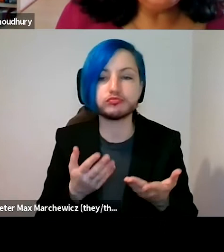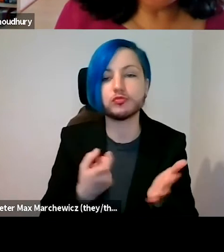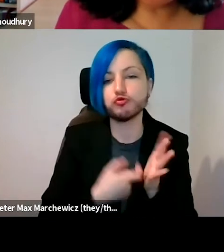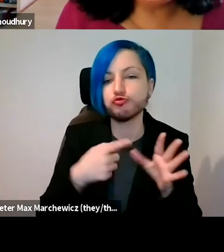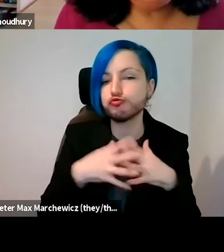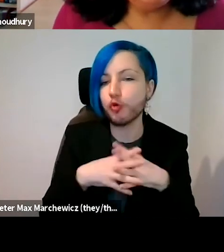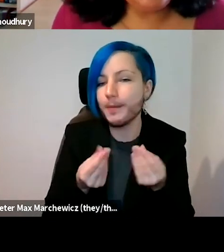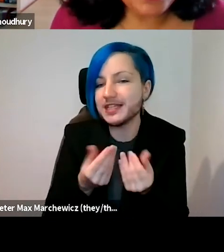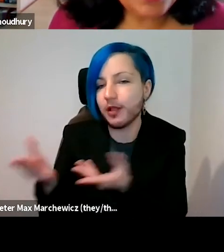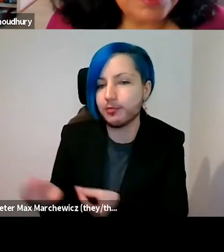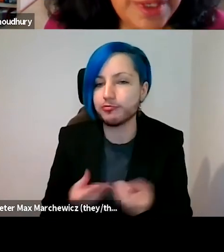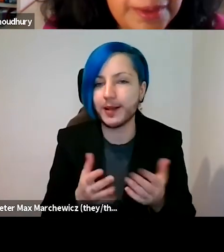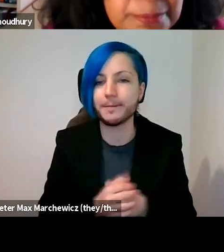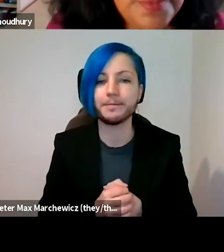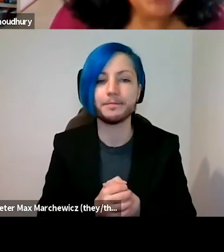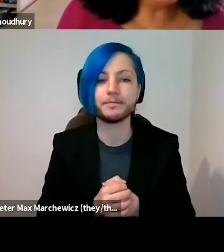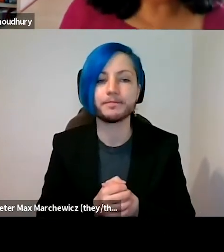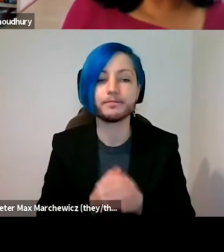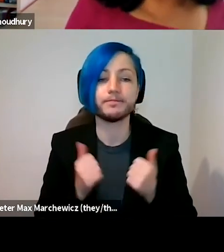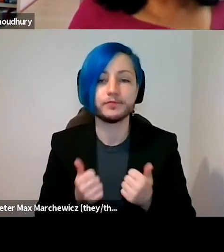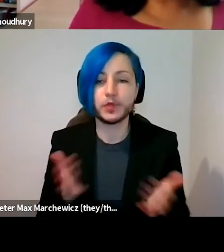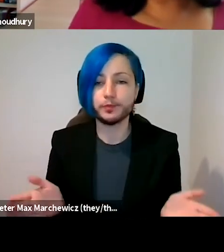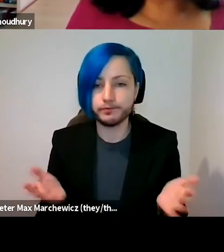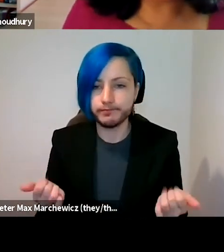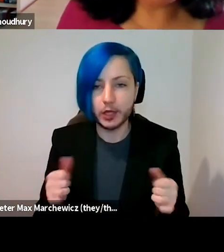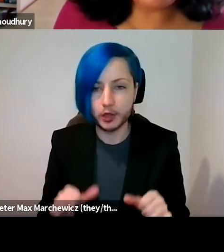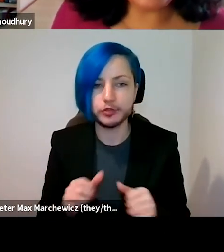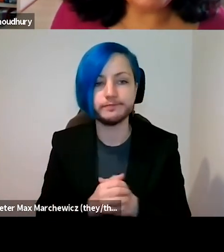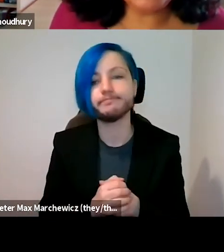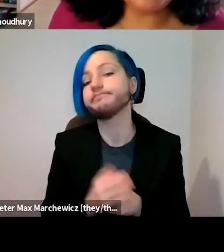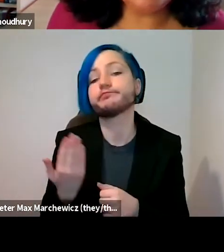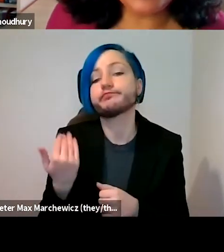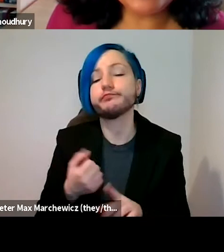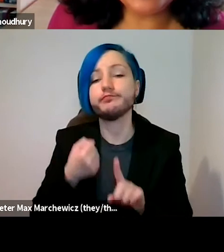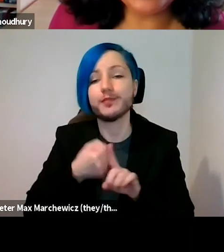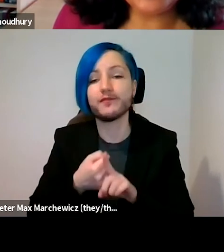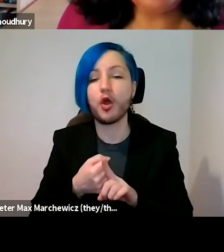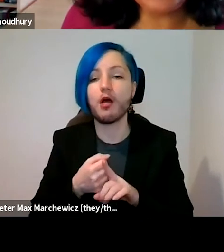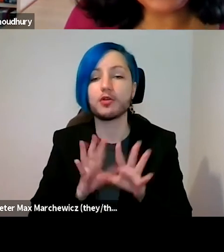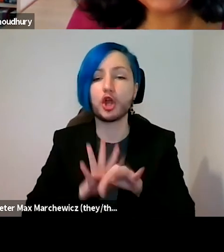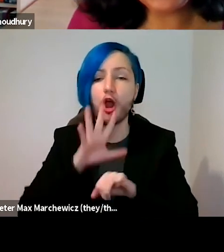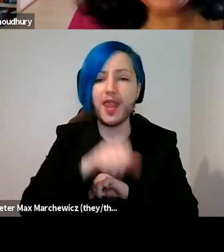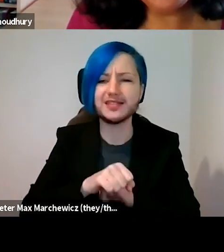In conclusion, that's where we are, in conclusion, the recent emphasis on decolonization has forced us to look